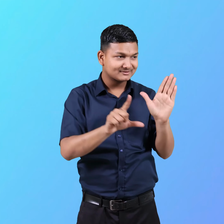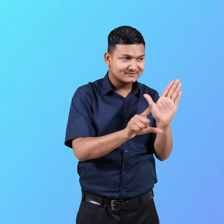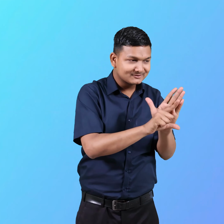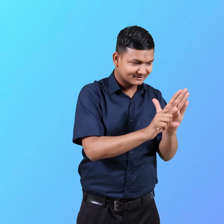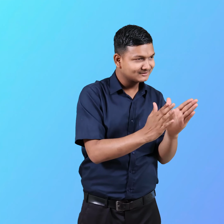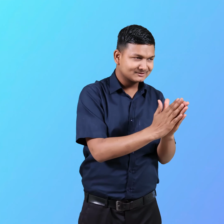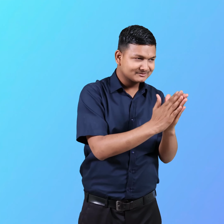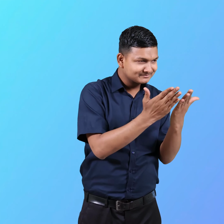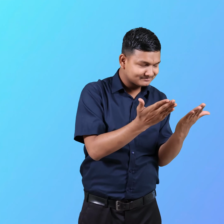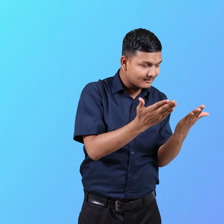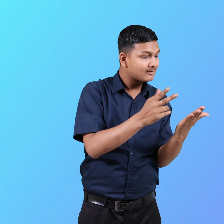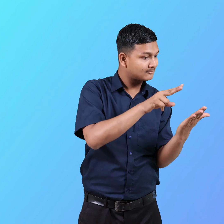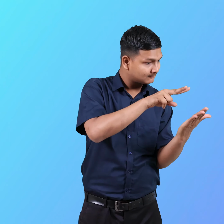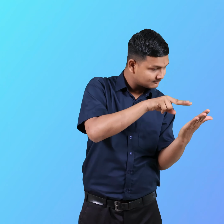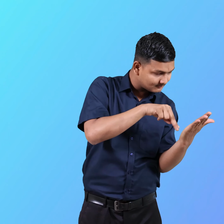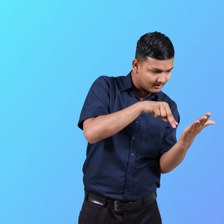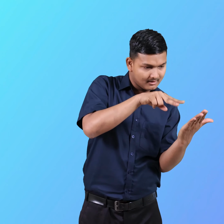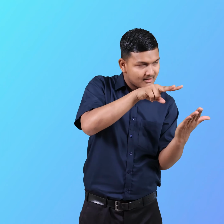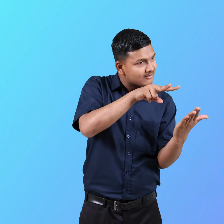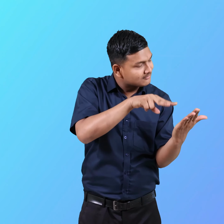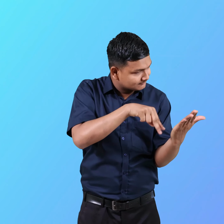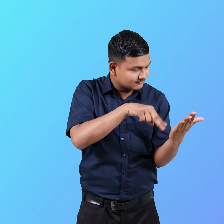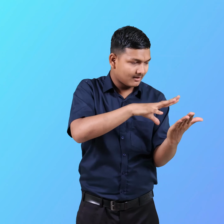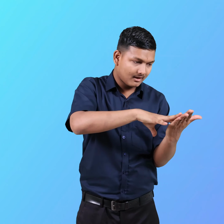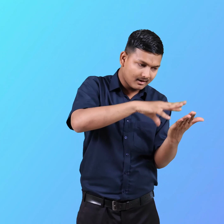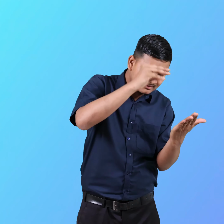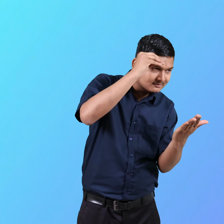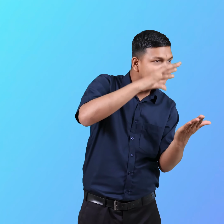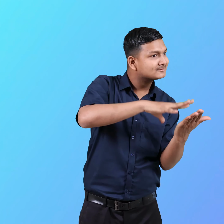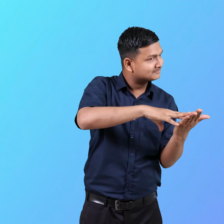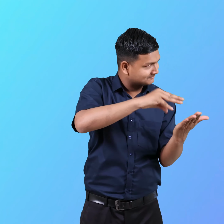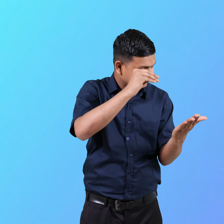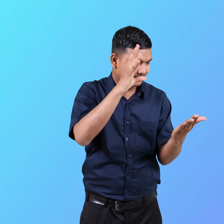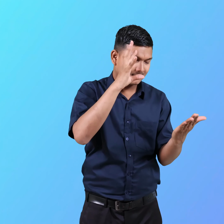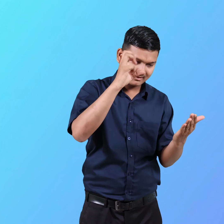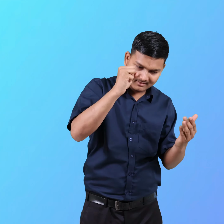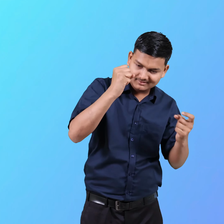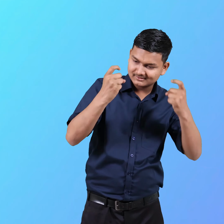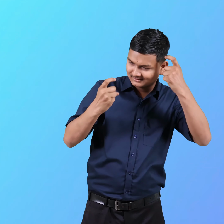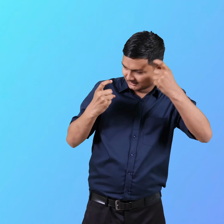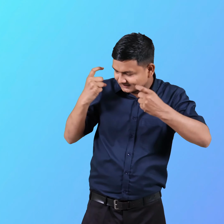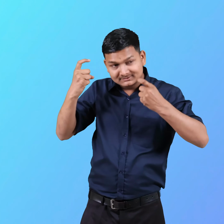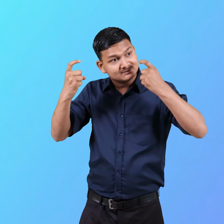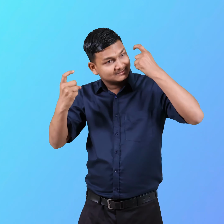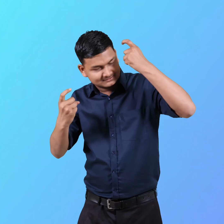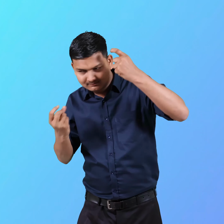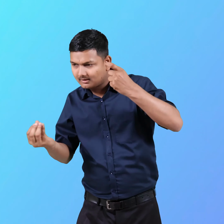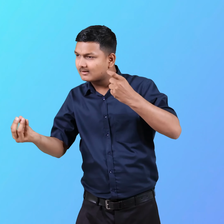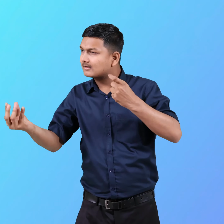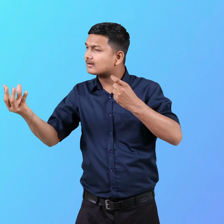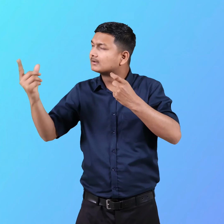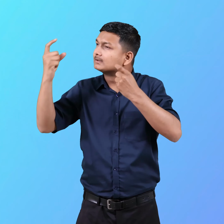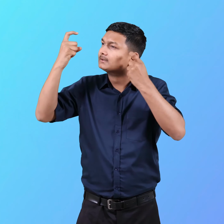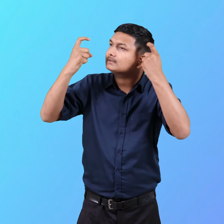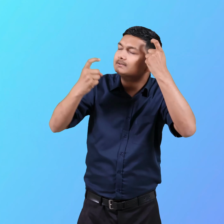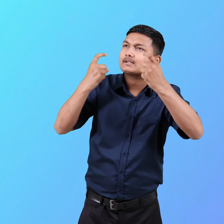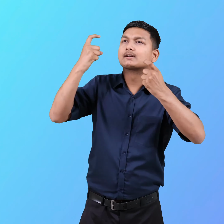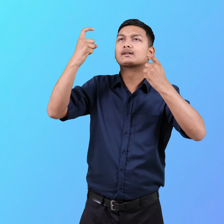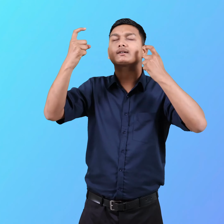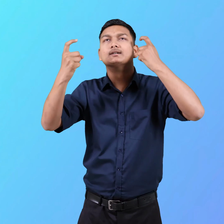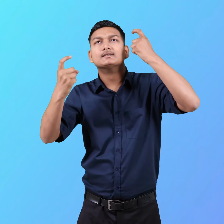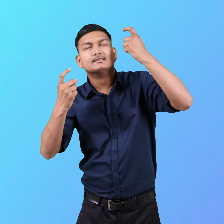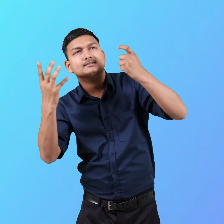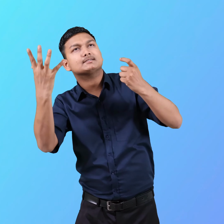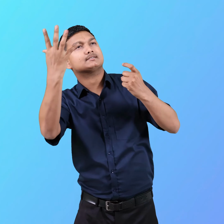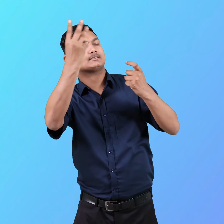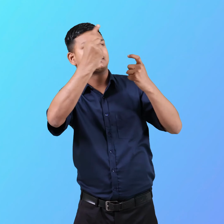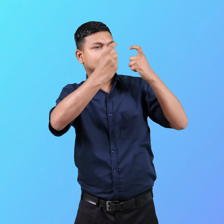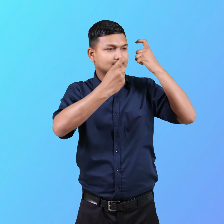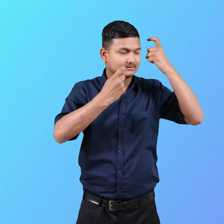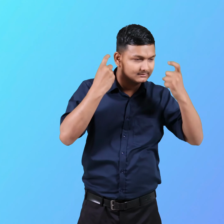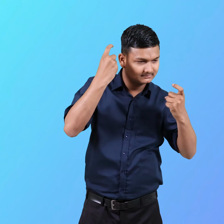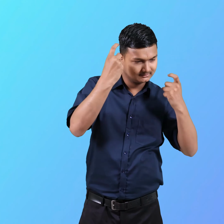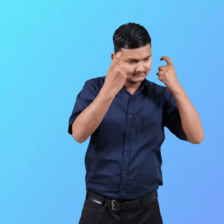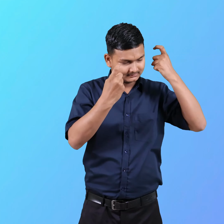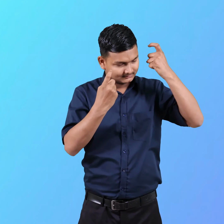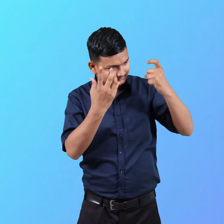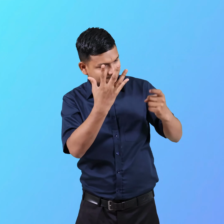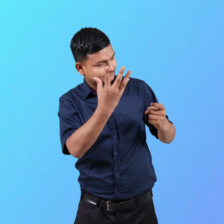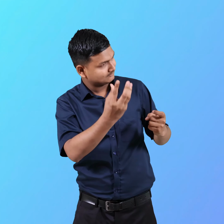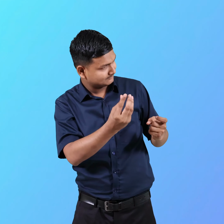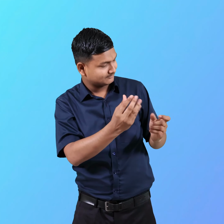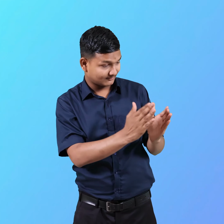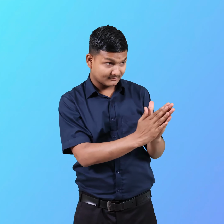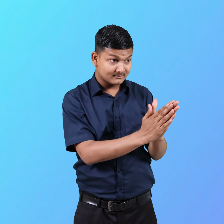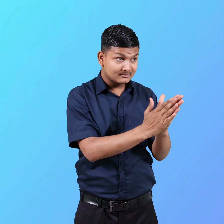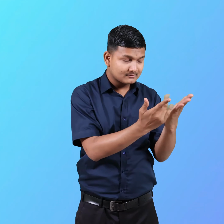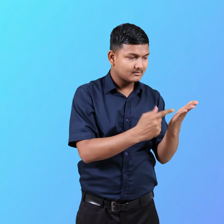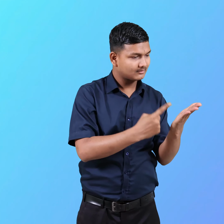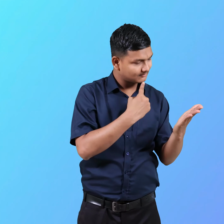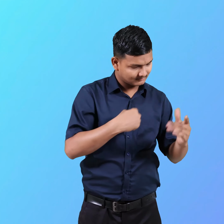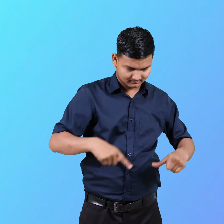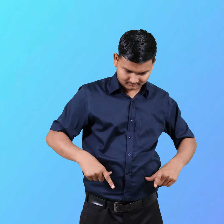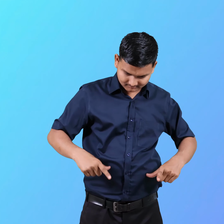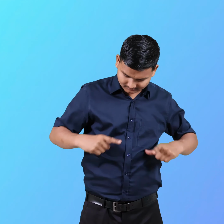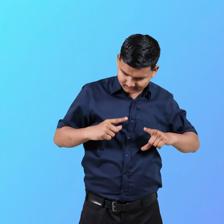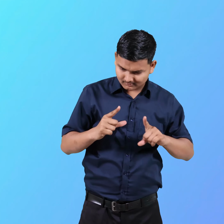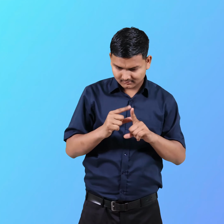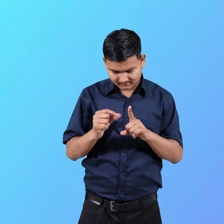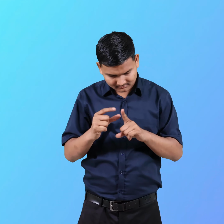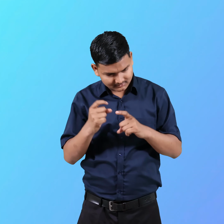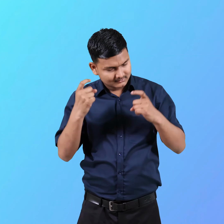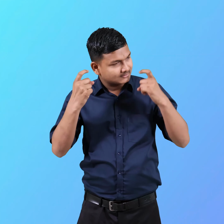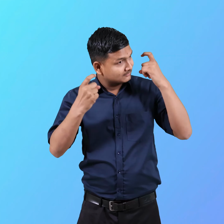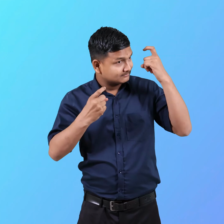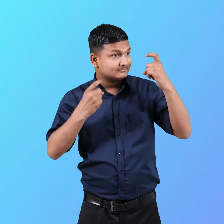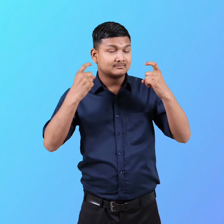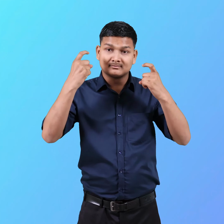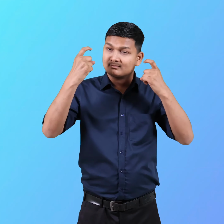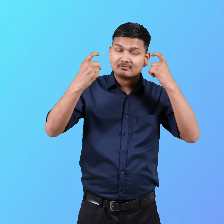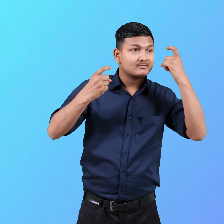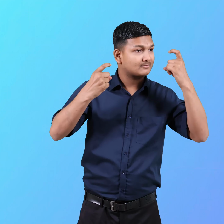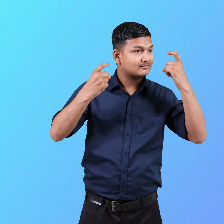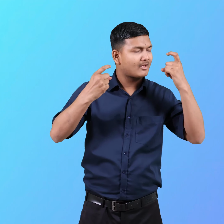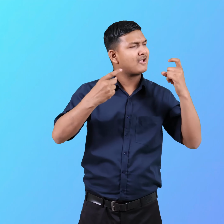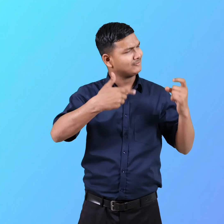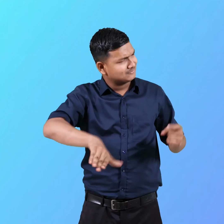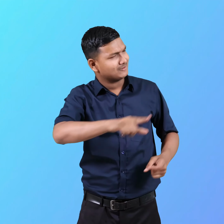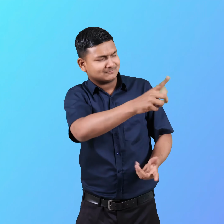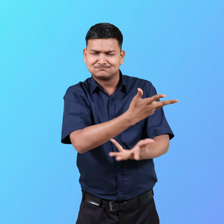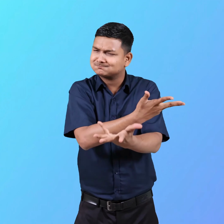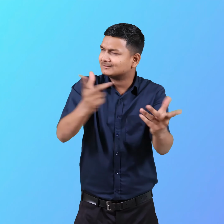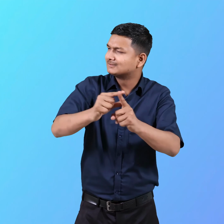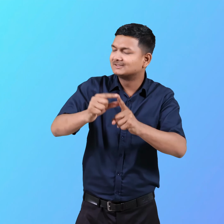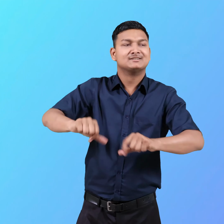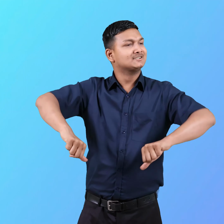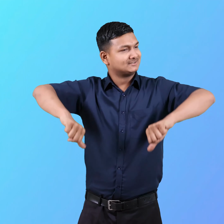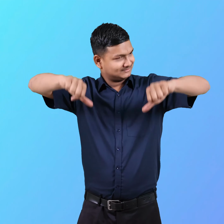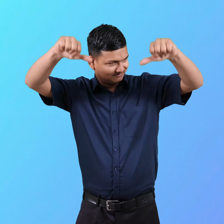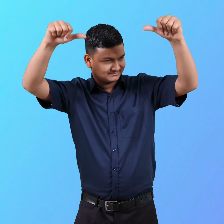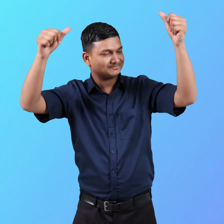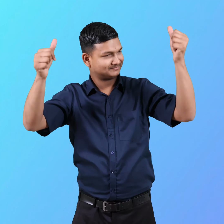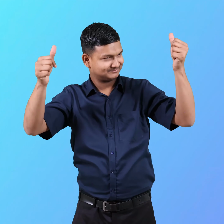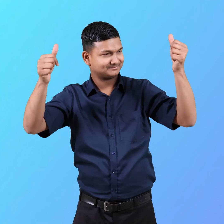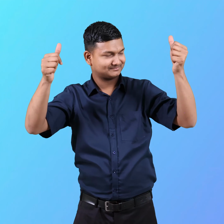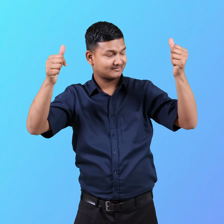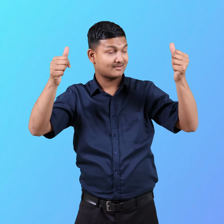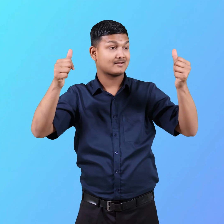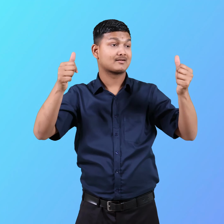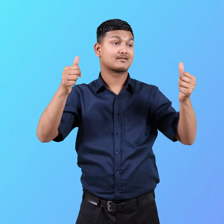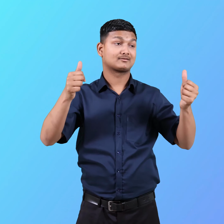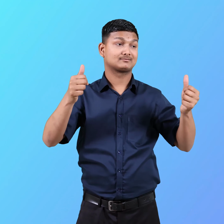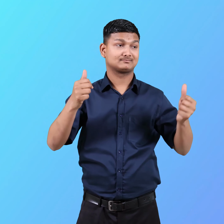Never stop reading what is written in that Book of the Law. Study it and talk about its teachings day and night, being sure to obey what is written there. Then things will go well for you, and you will succeed in everything you do.